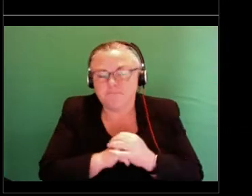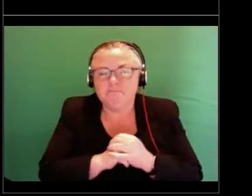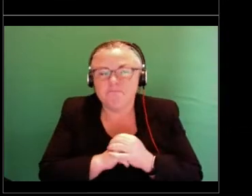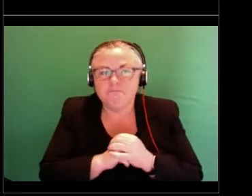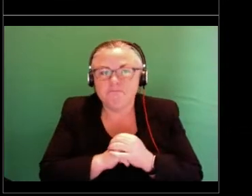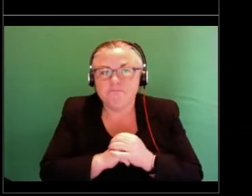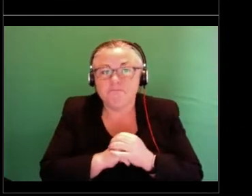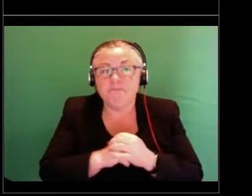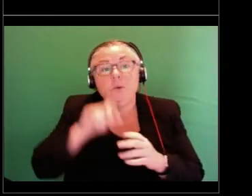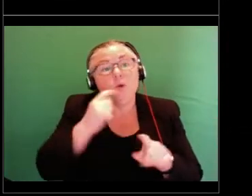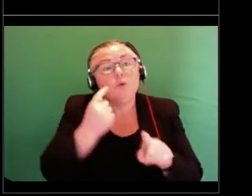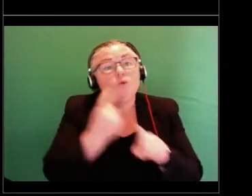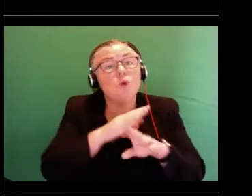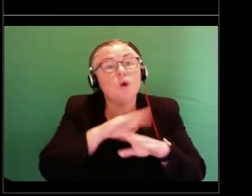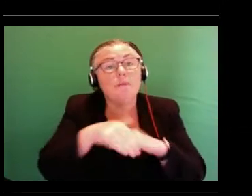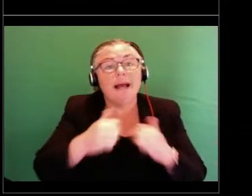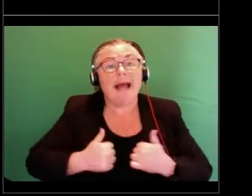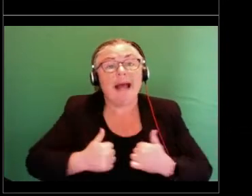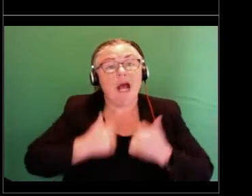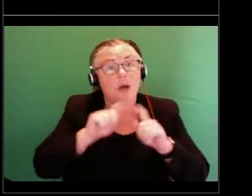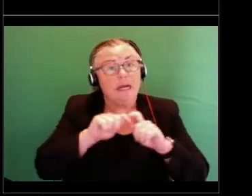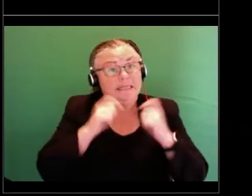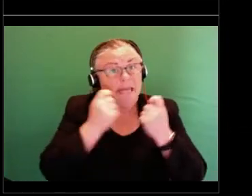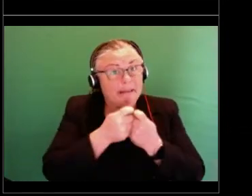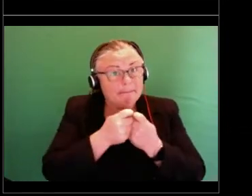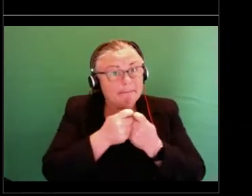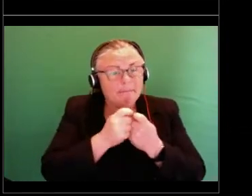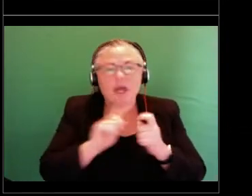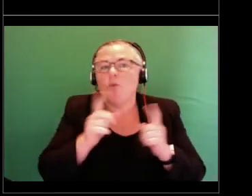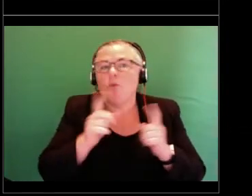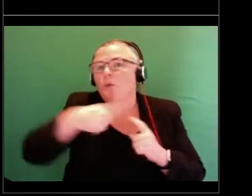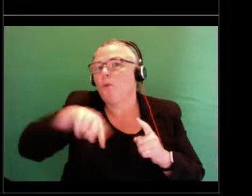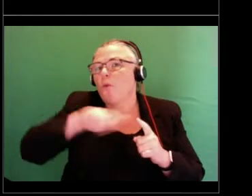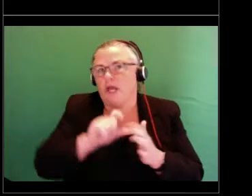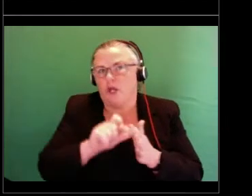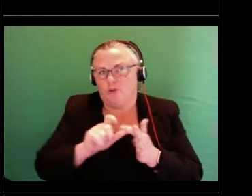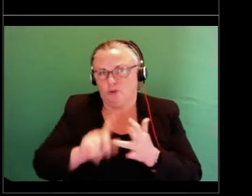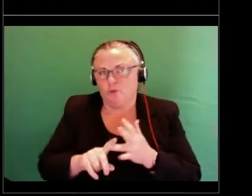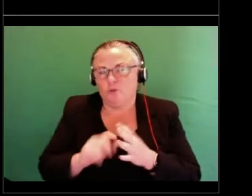further supports in relation to mental health as part of the model as well. Criteria to access FASS.